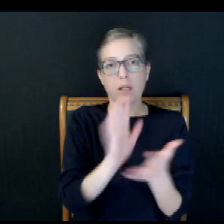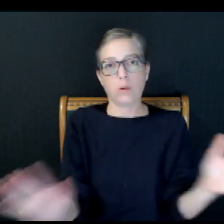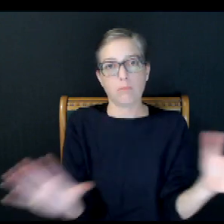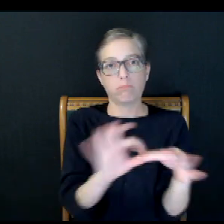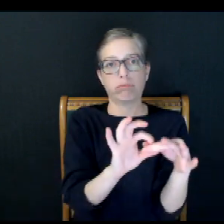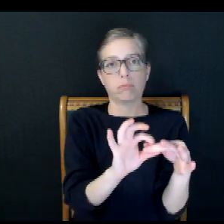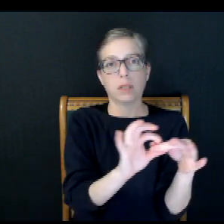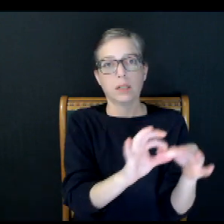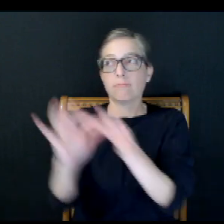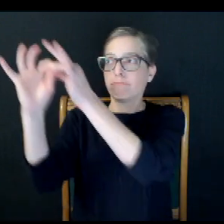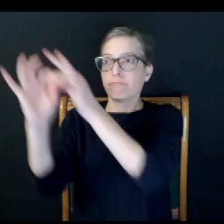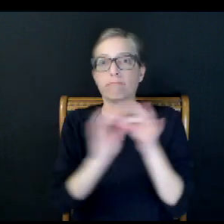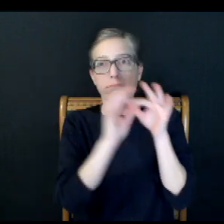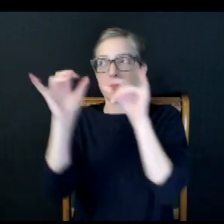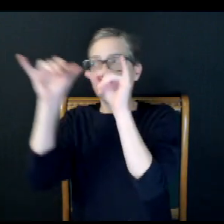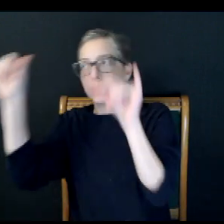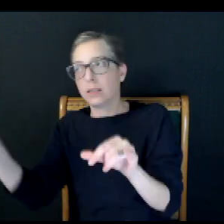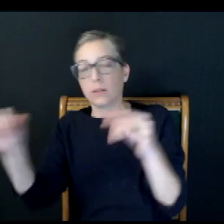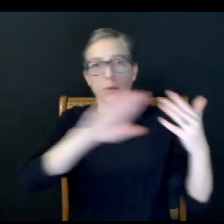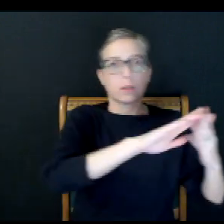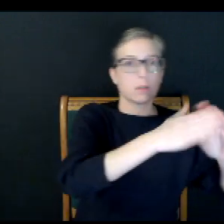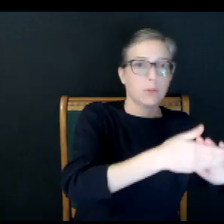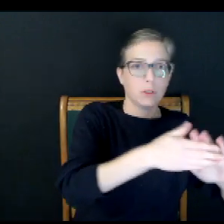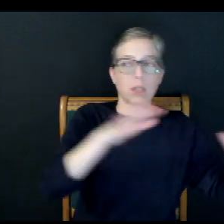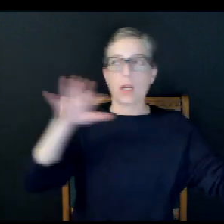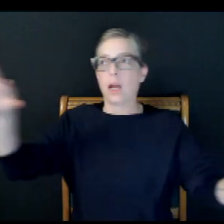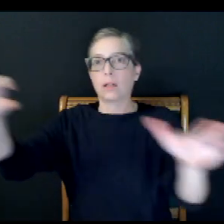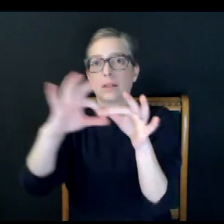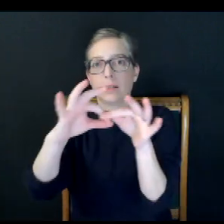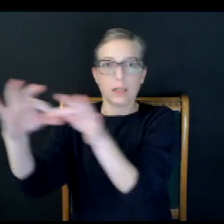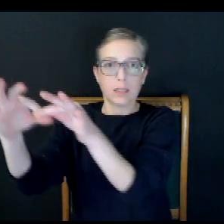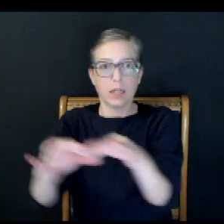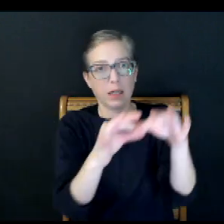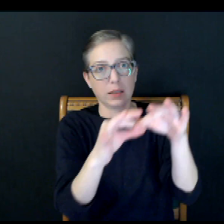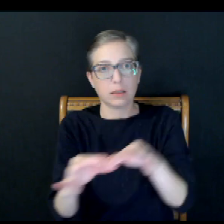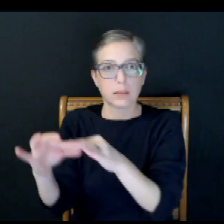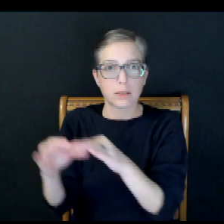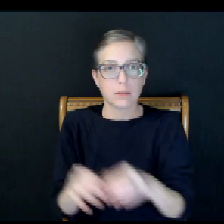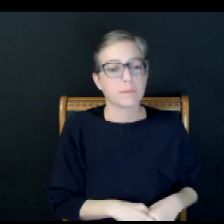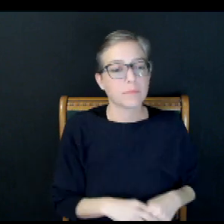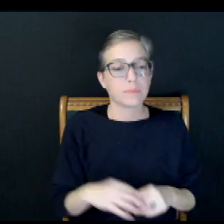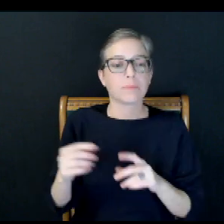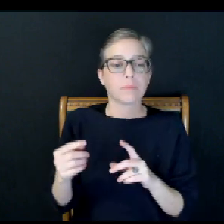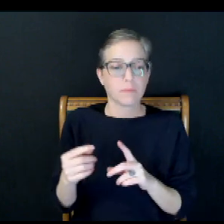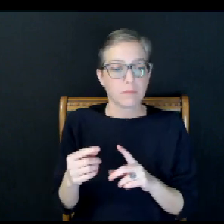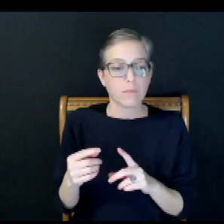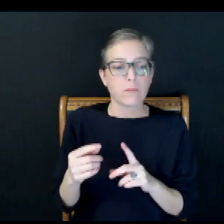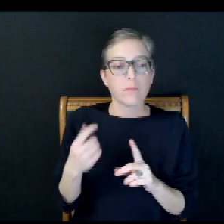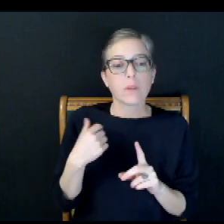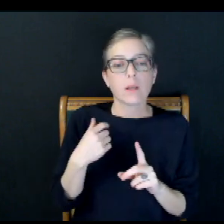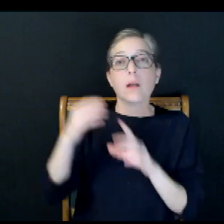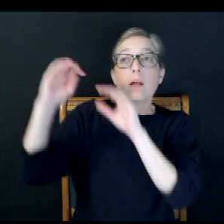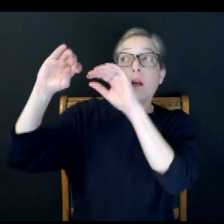the systems that have traditionally excluded them, either explicitly or implicitly. These organizations and their navigators are really